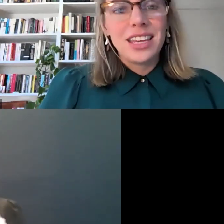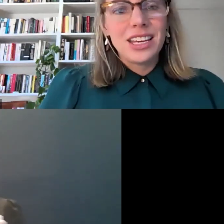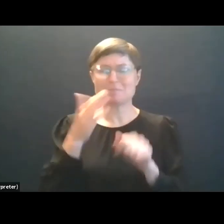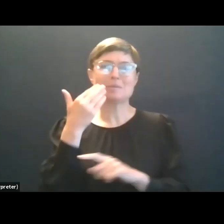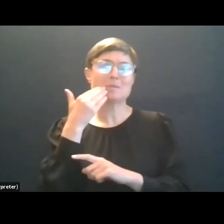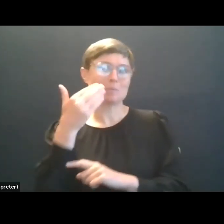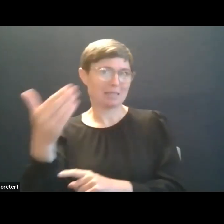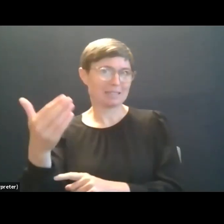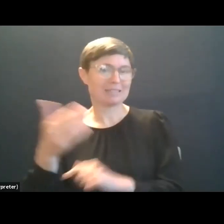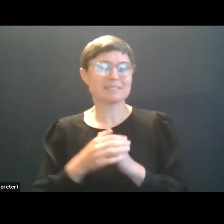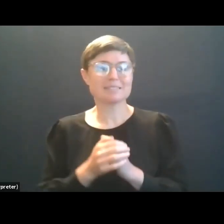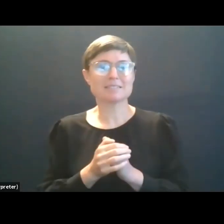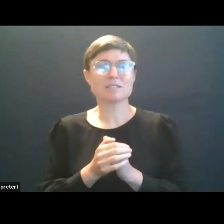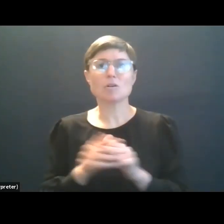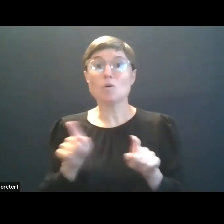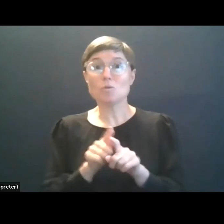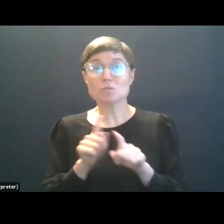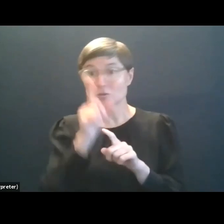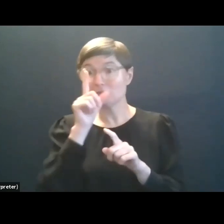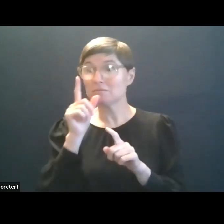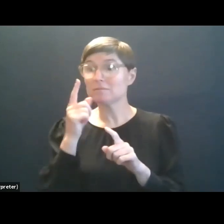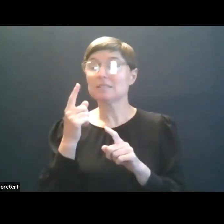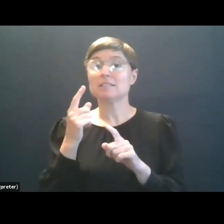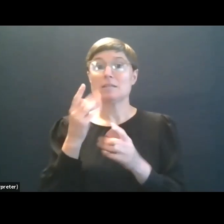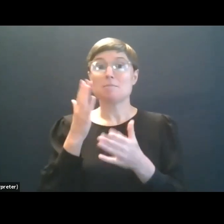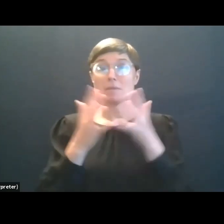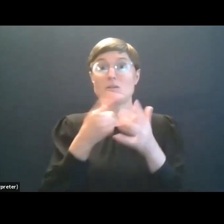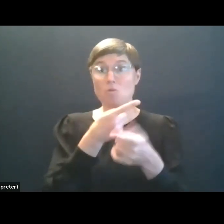think goes to that sense of we do want to hear conversations, we do want to contemplate